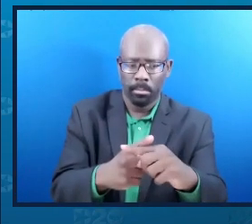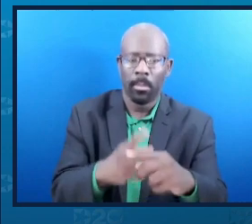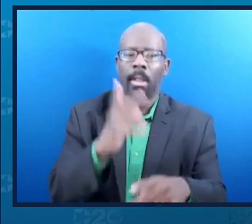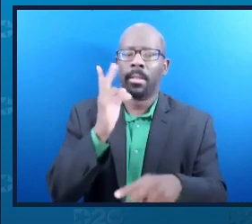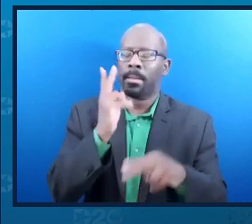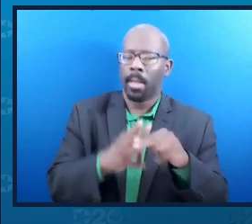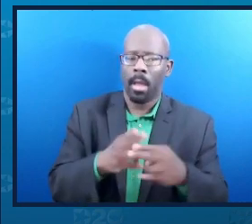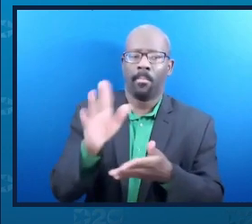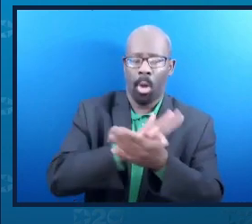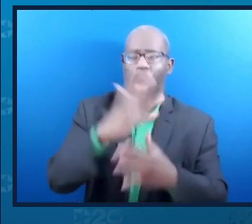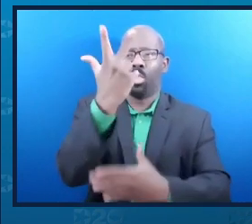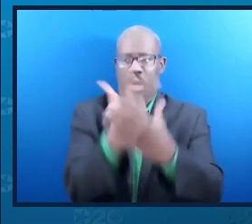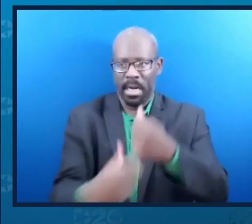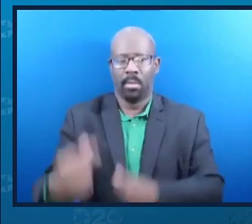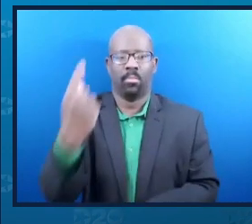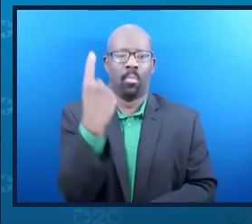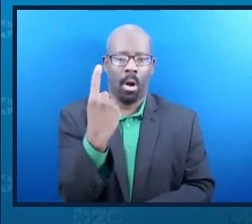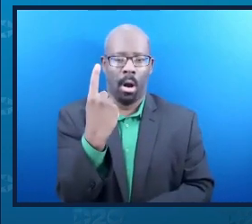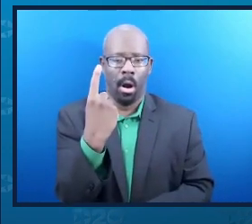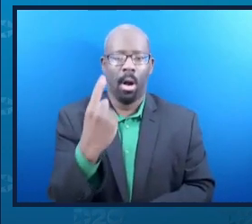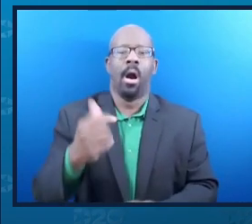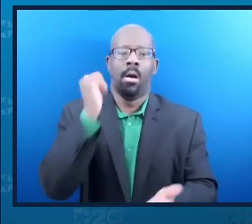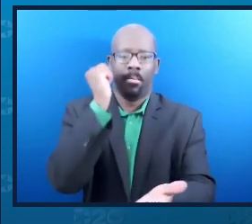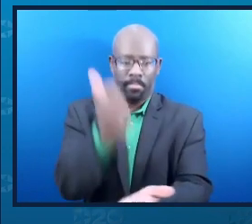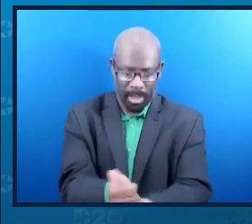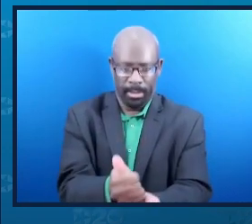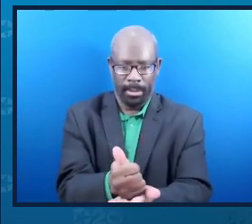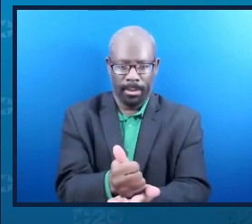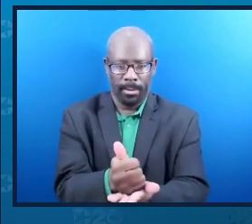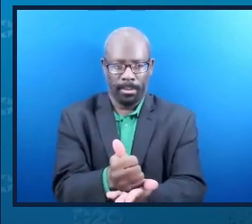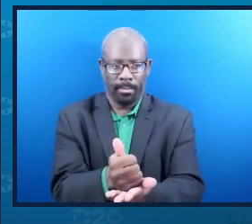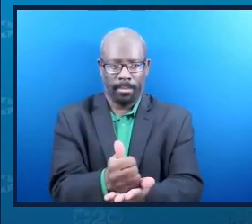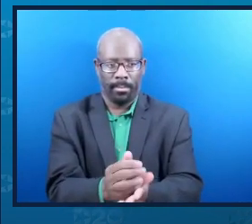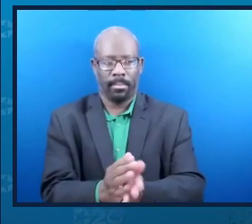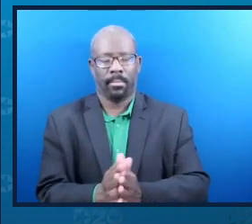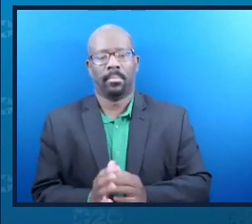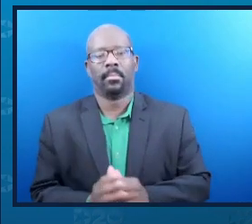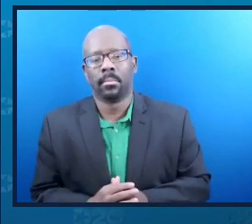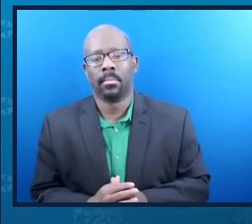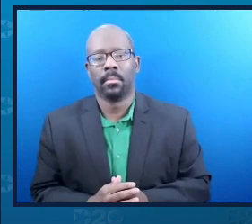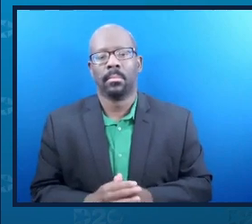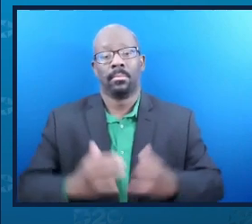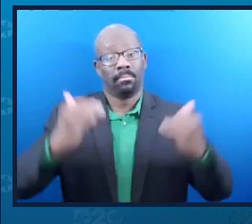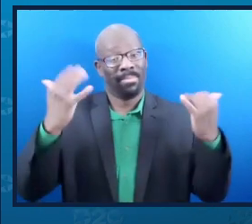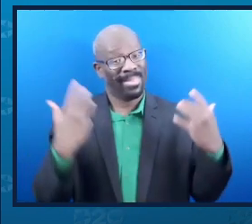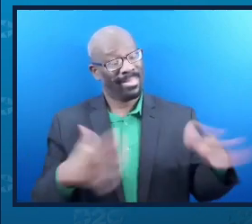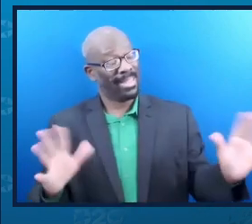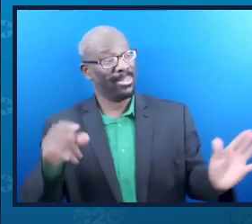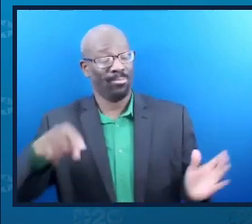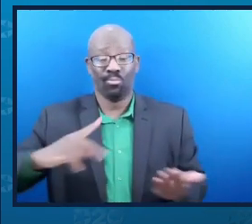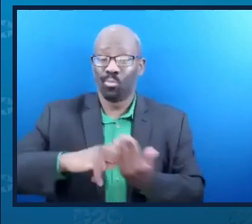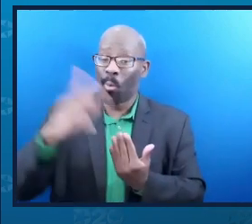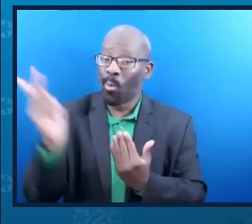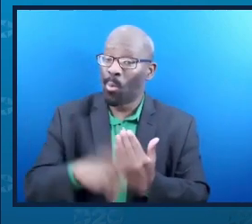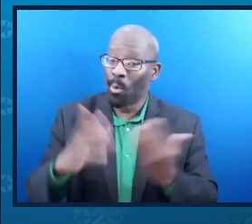AMEN. THAT CONCLUDES OUR CONVENTION